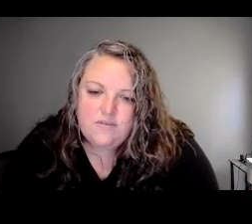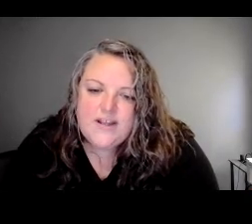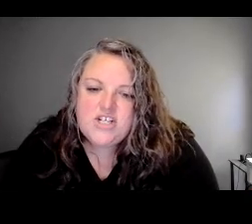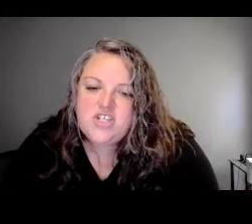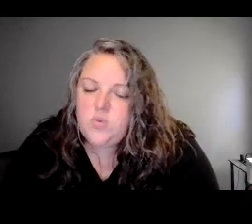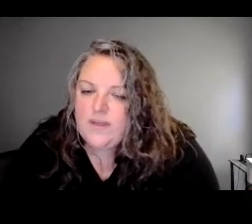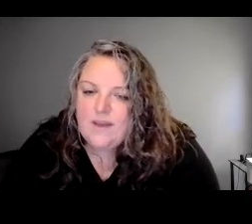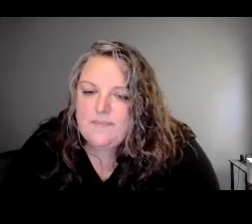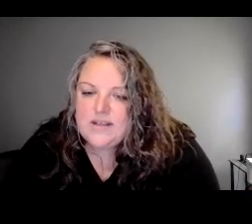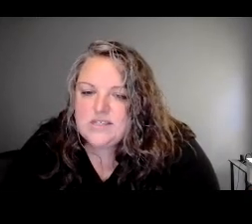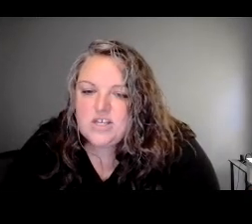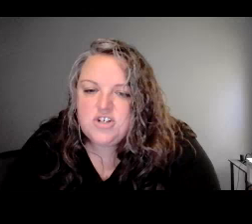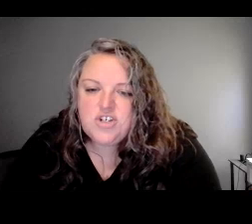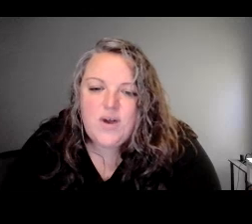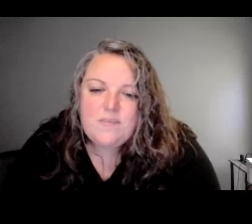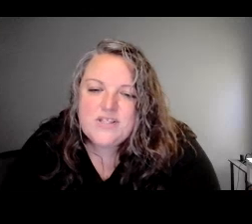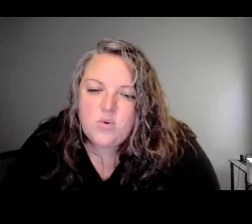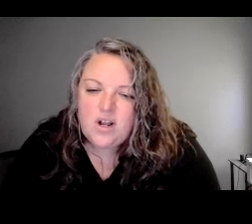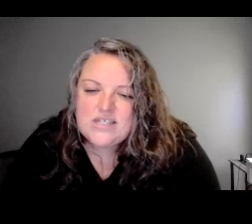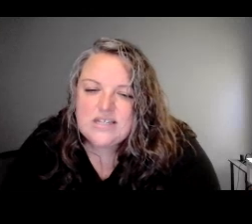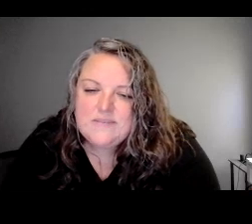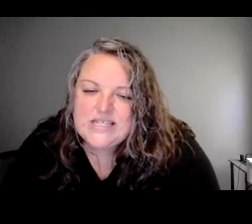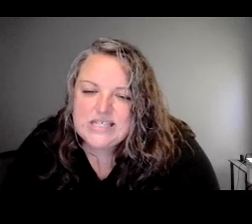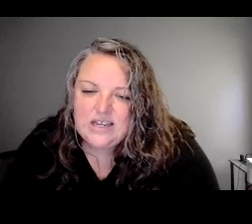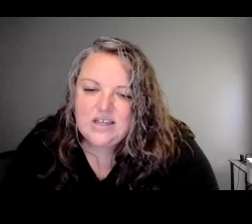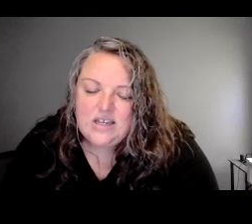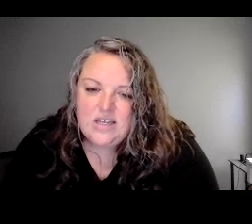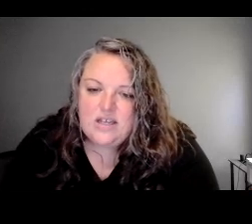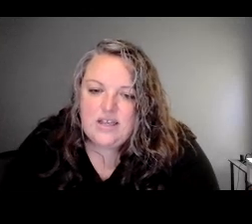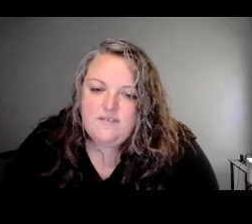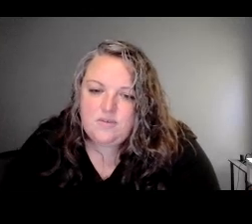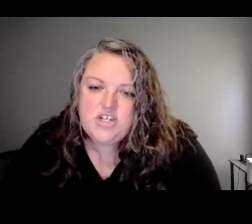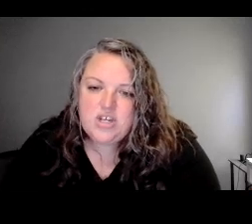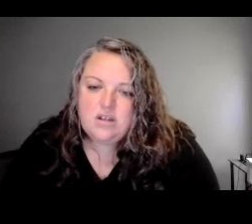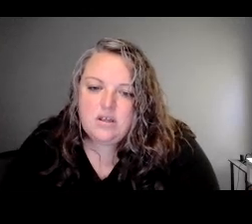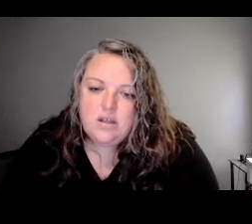information as to when that bus is going to show up" and so we're constantly missing information